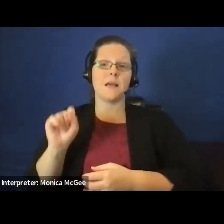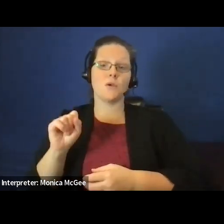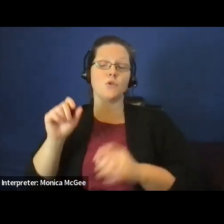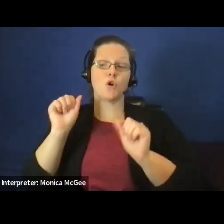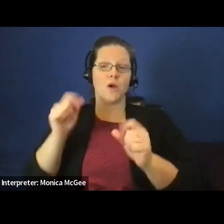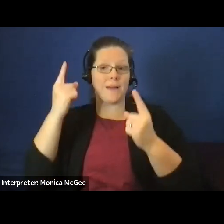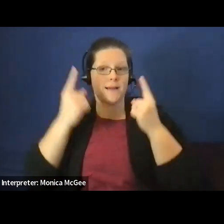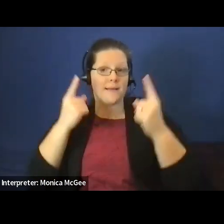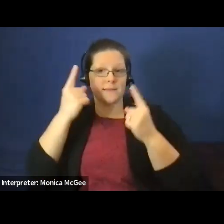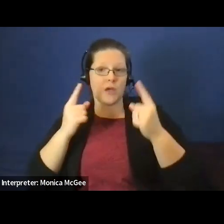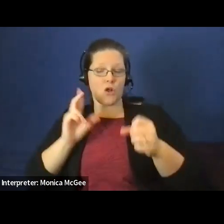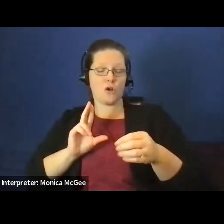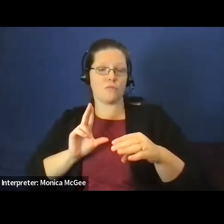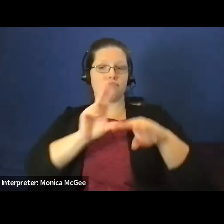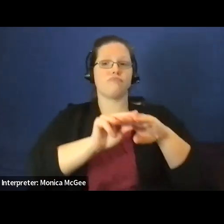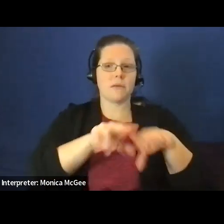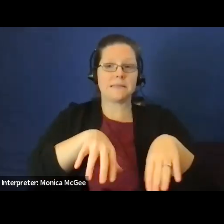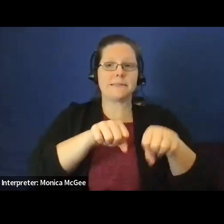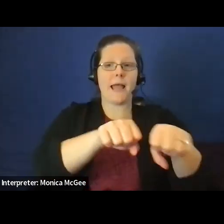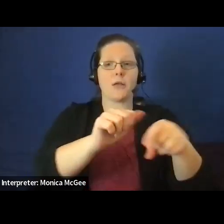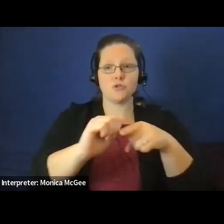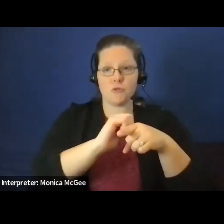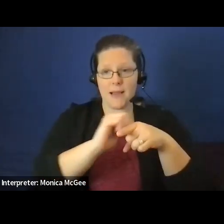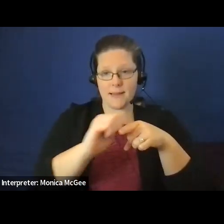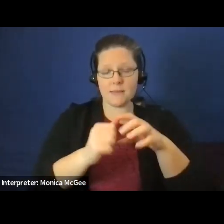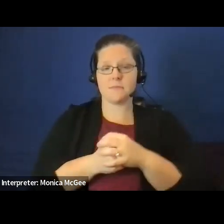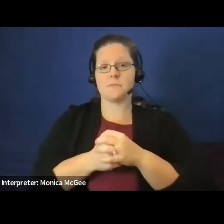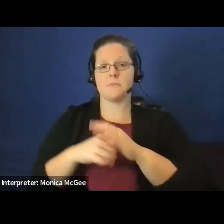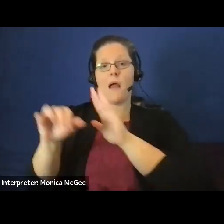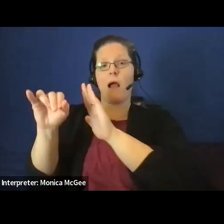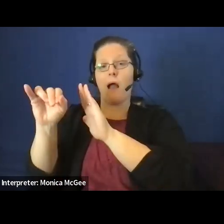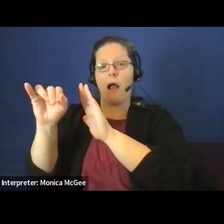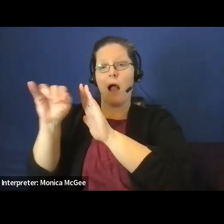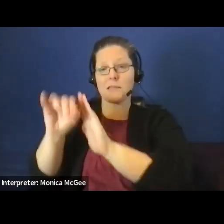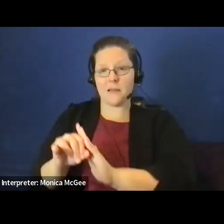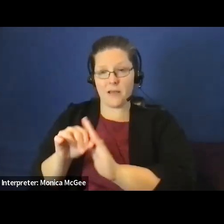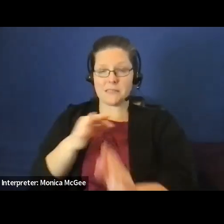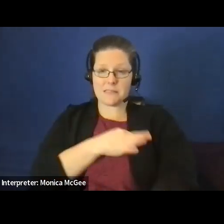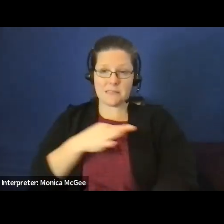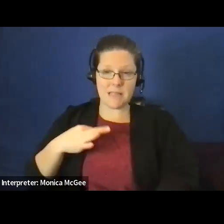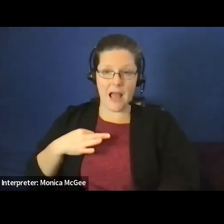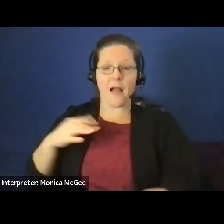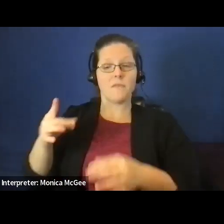training from FEMA that we needed. We would consider -- the CILs could